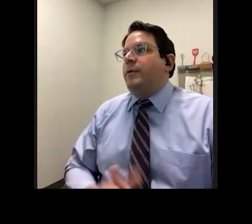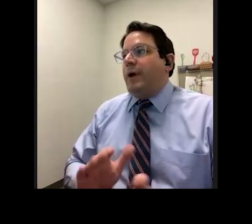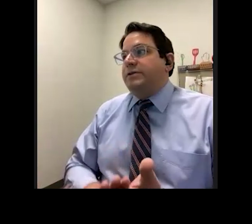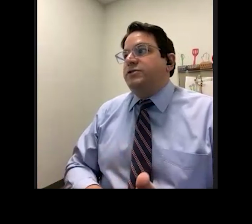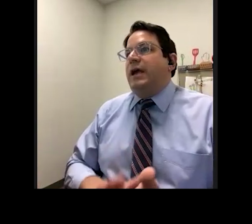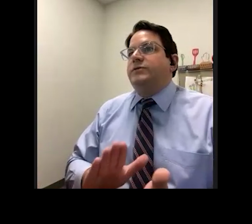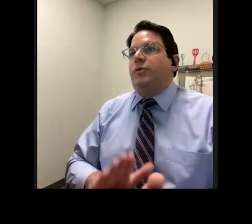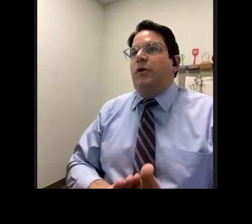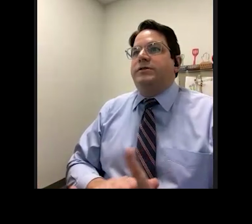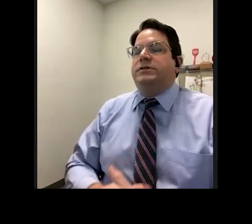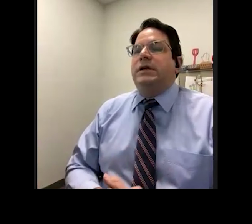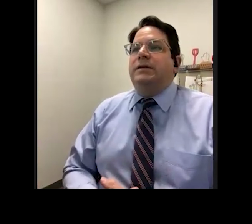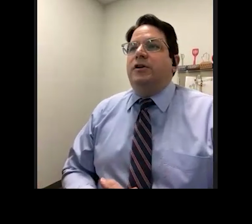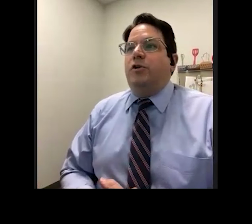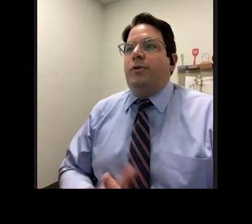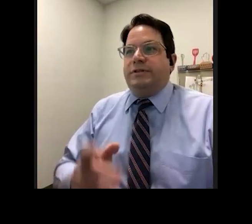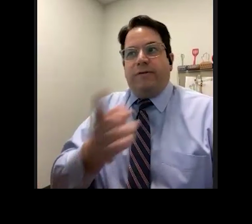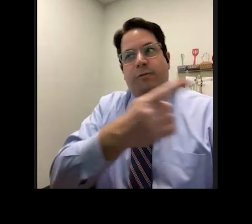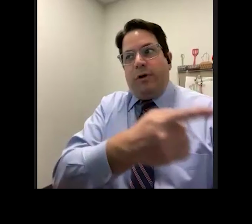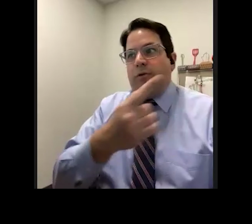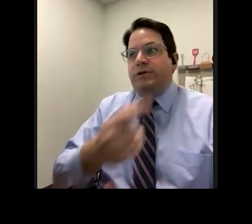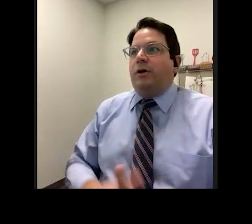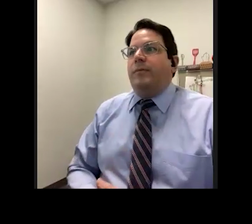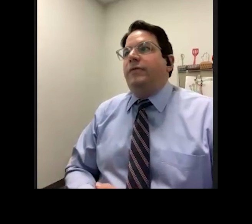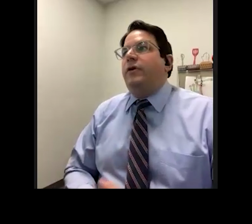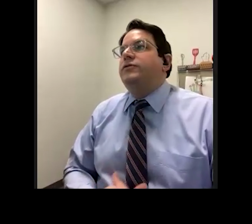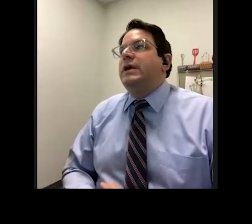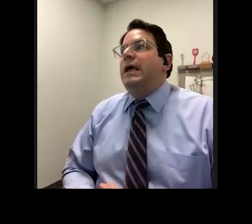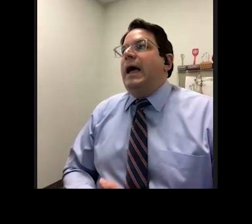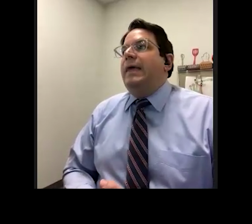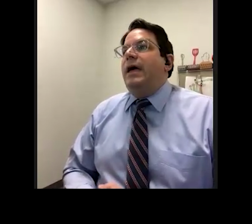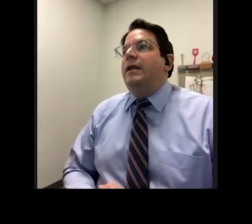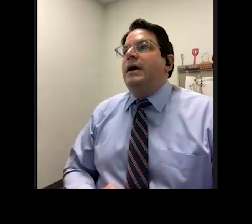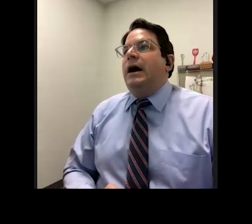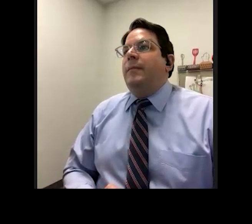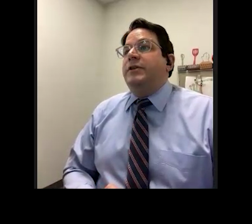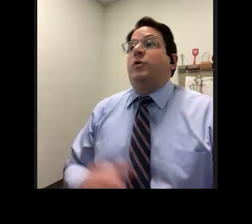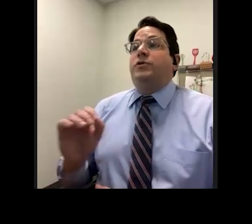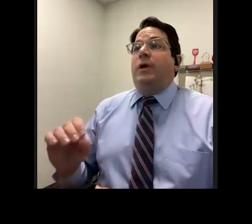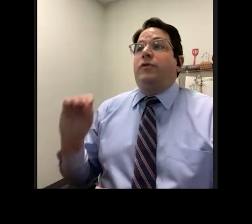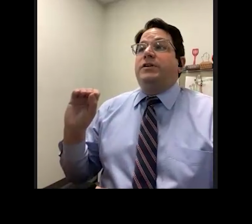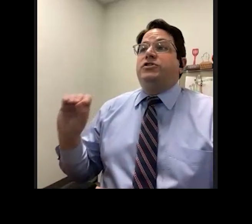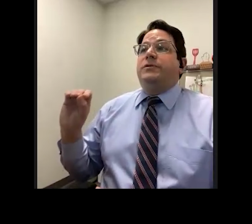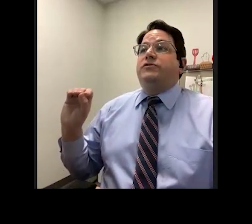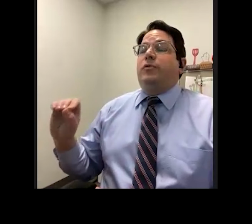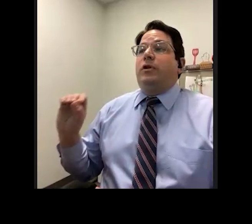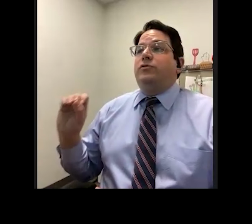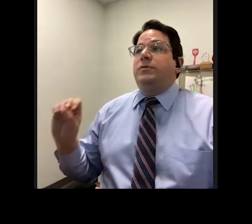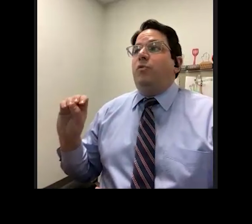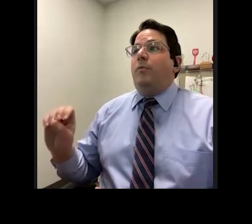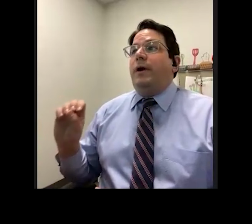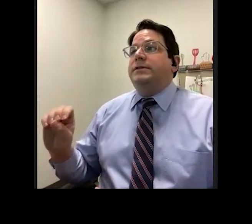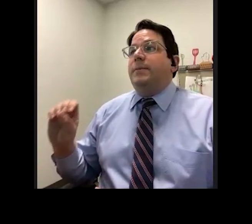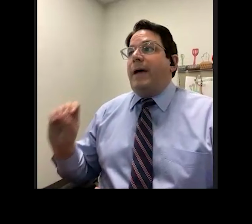came from imposter scams, with losses near $2.7 billion. We talked about those. And then in 2023, consumers reported losing more money